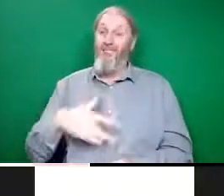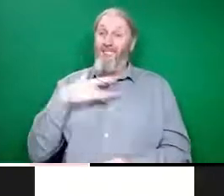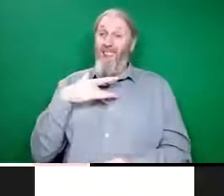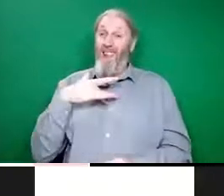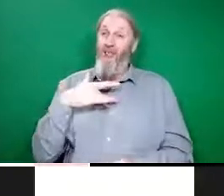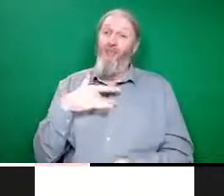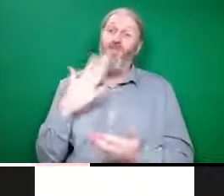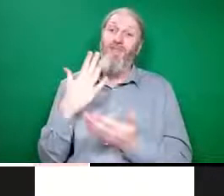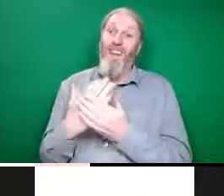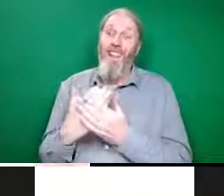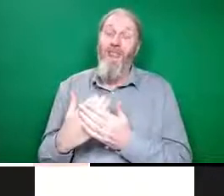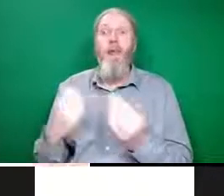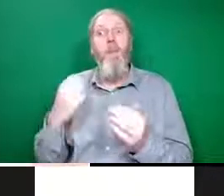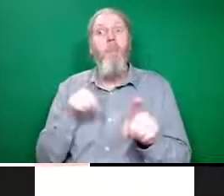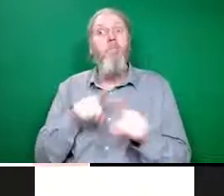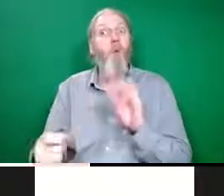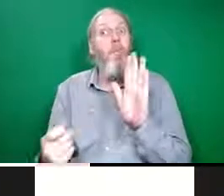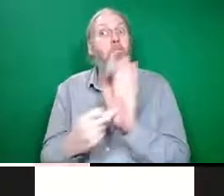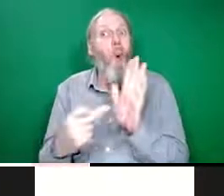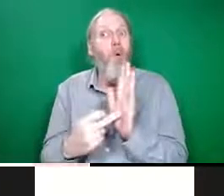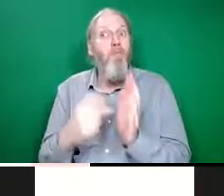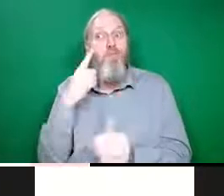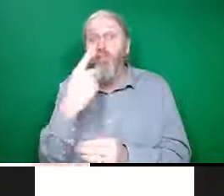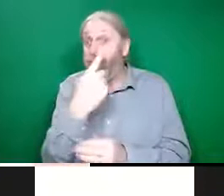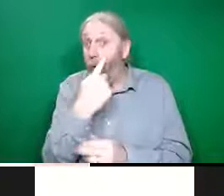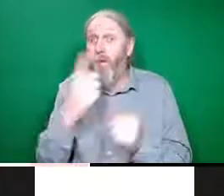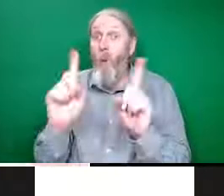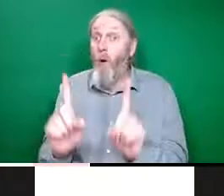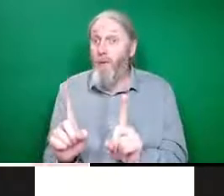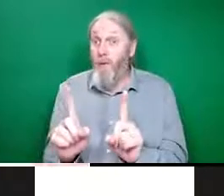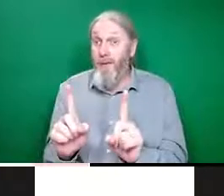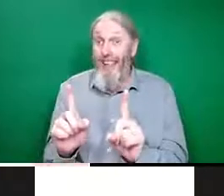programme which includes the likes of rebranding, creative enterprise opportunities and residency